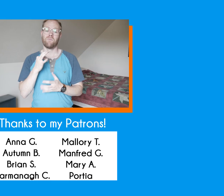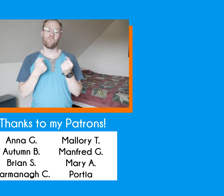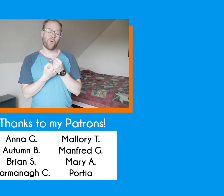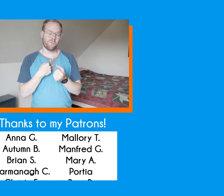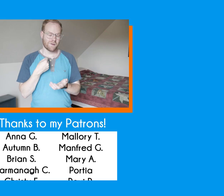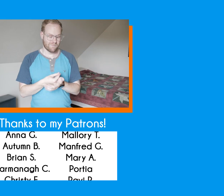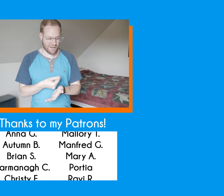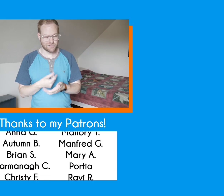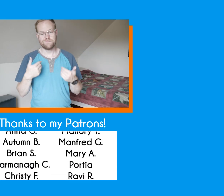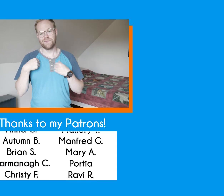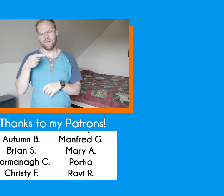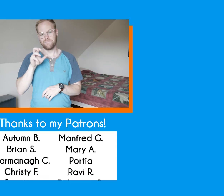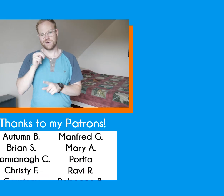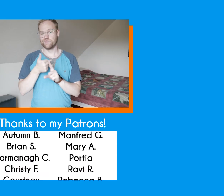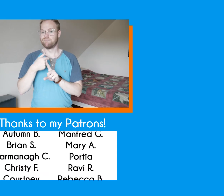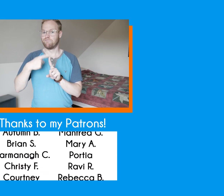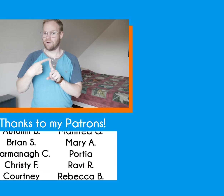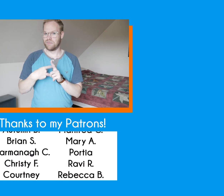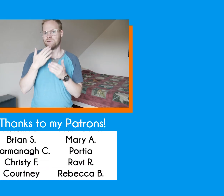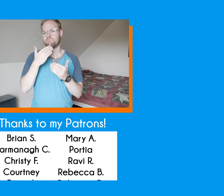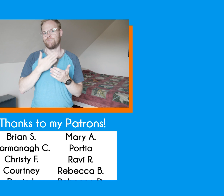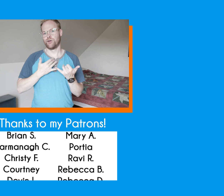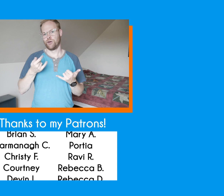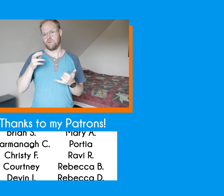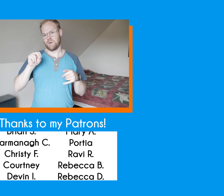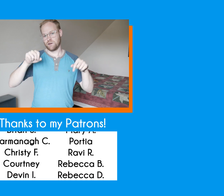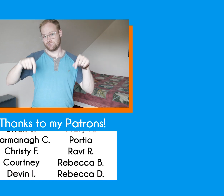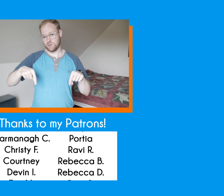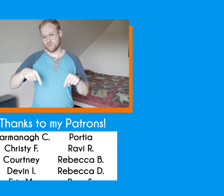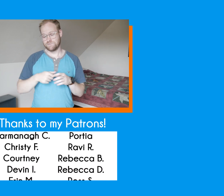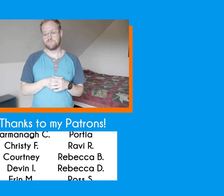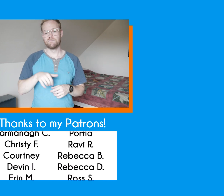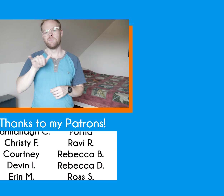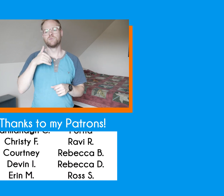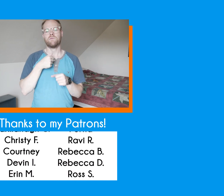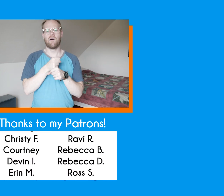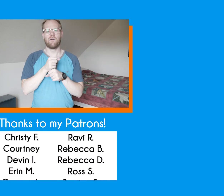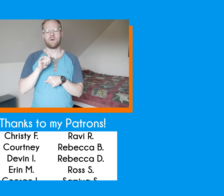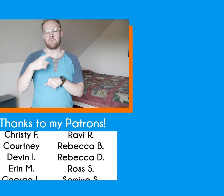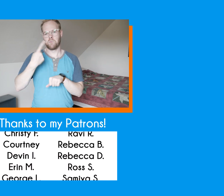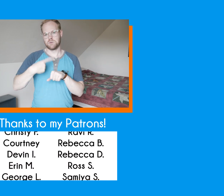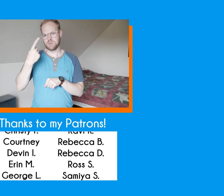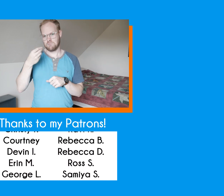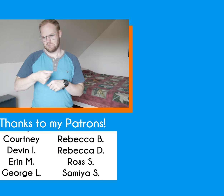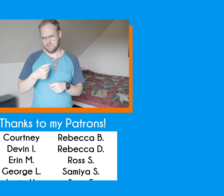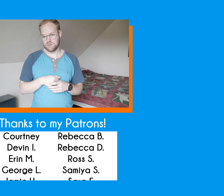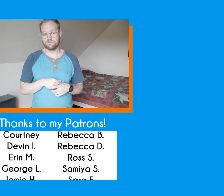If you want to support me, I have Patreon, which is monthly. Thank you to my current Patrons. I also have Ko-fi, which is one-time.